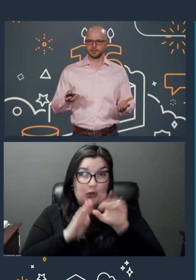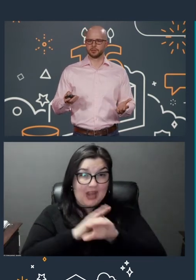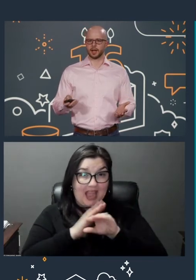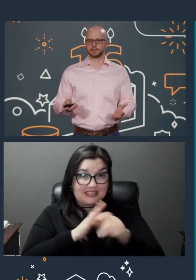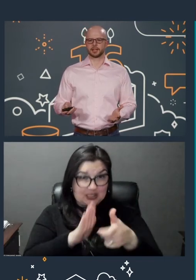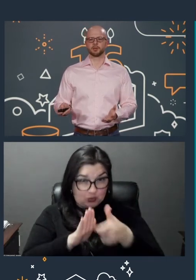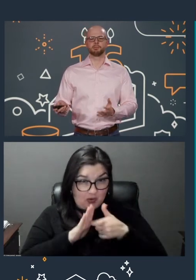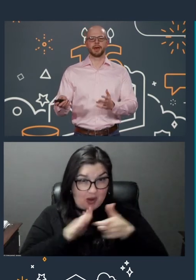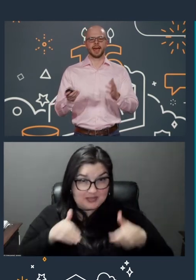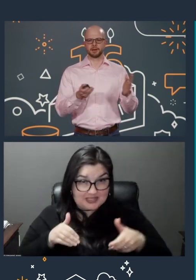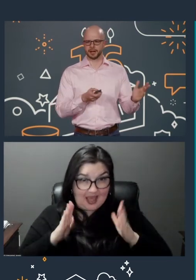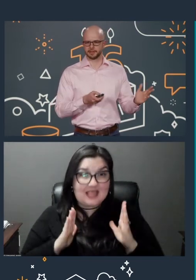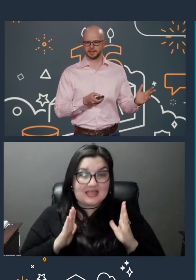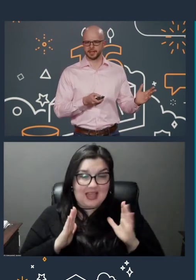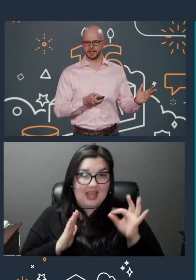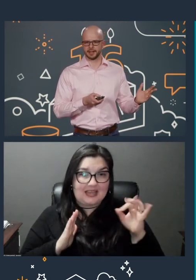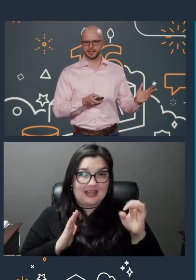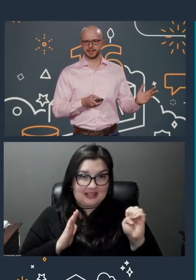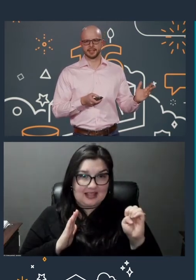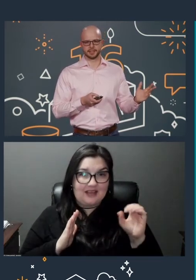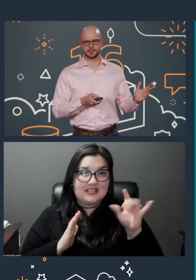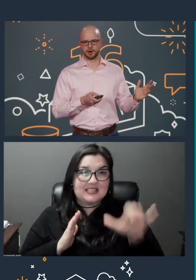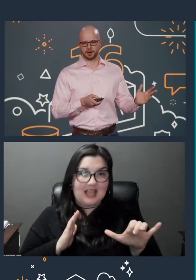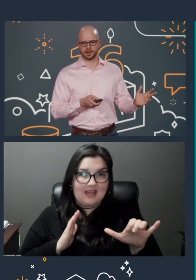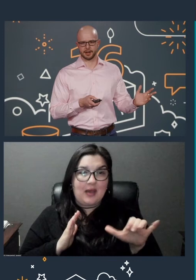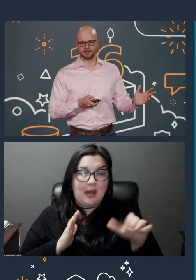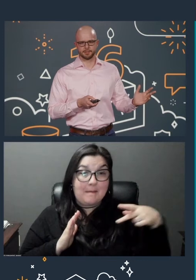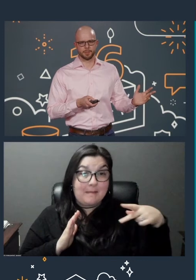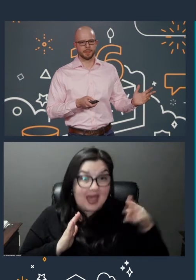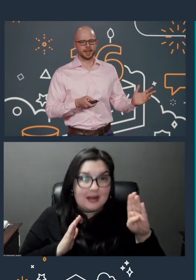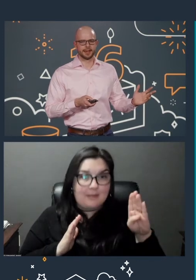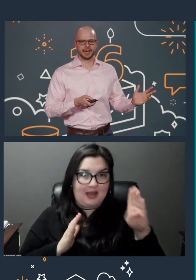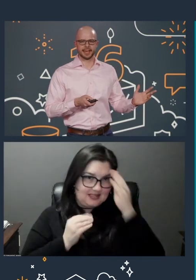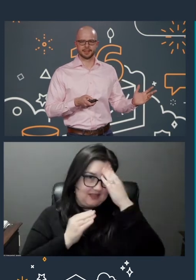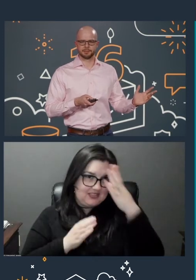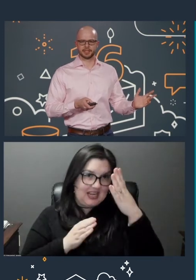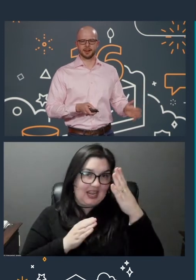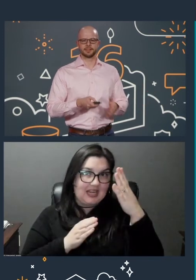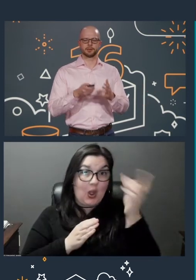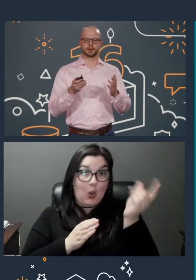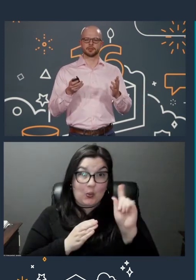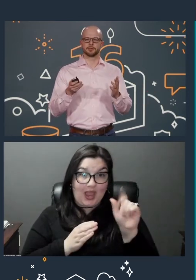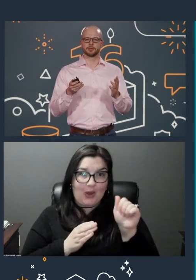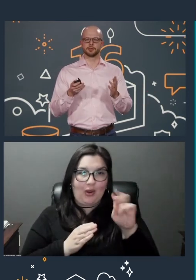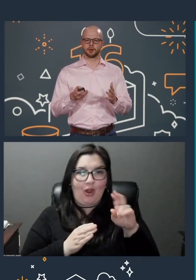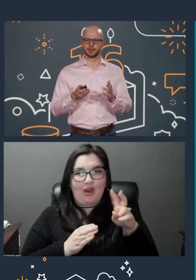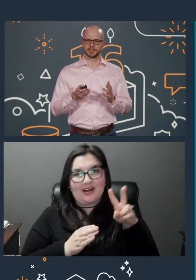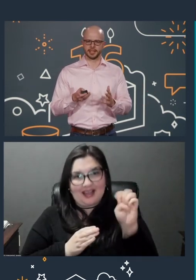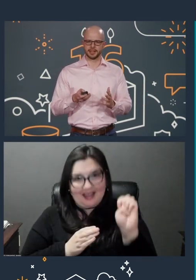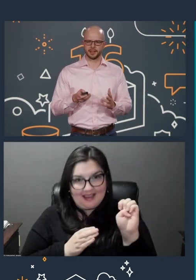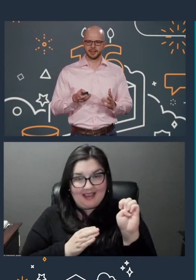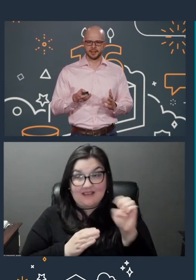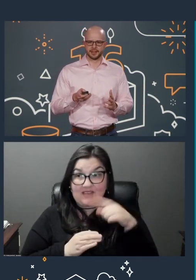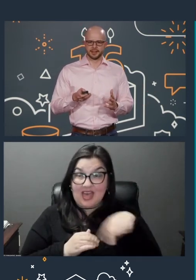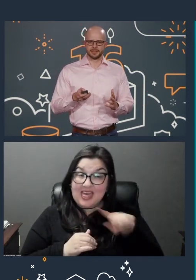to lifecycle petabytes of data into Archive. And because they were able to move so much data,